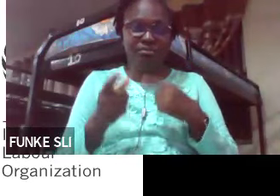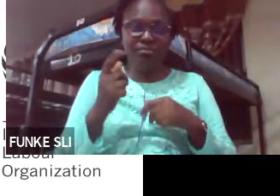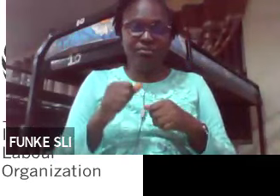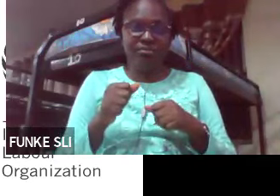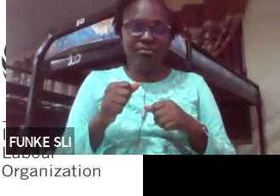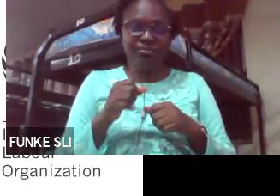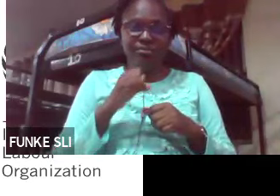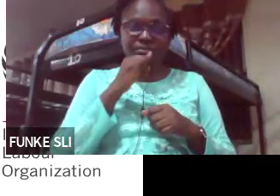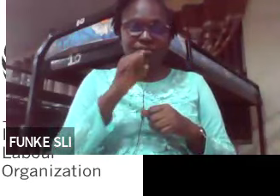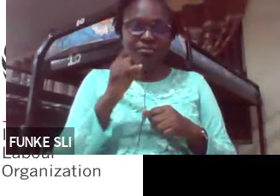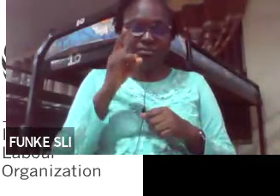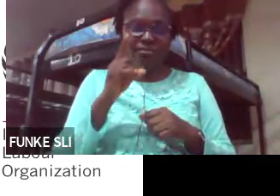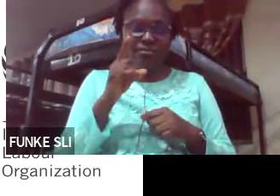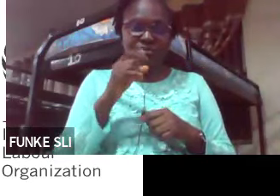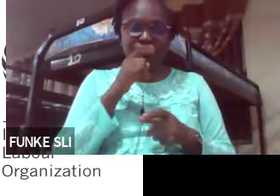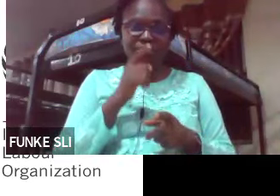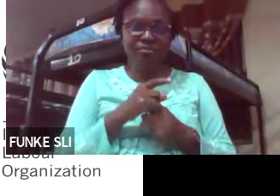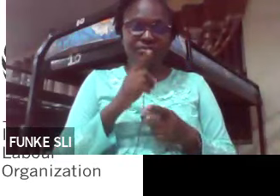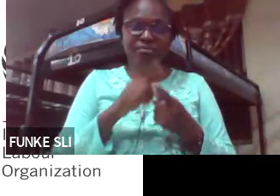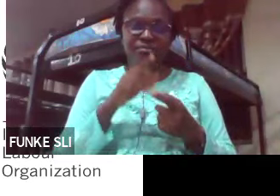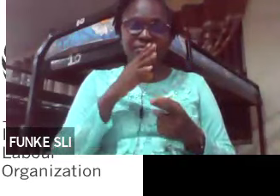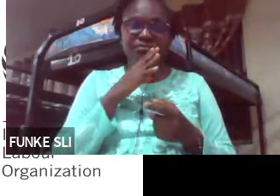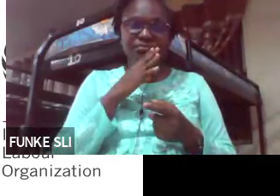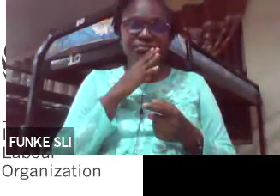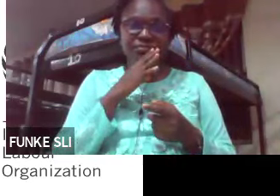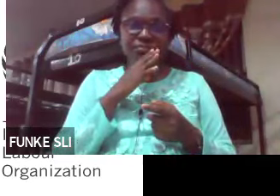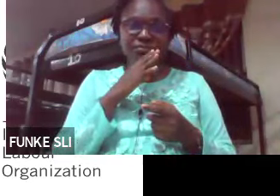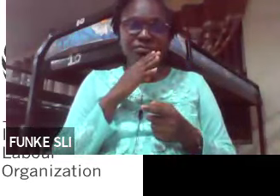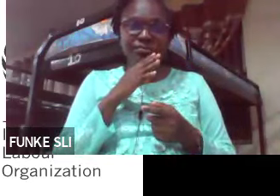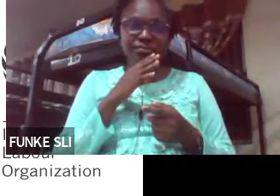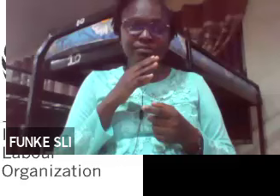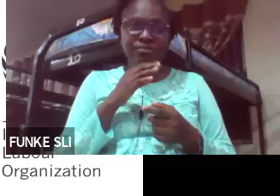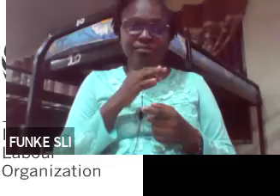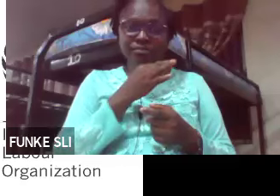Queen Christopher: is one not just to be a farmer.